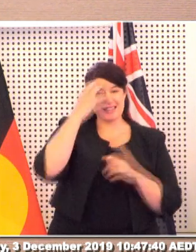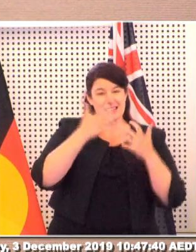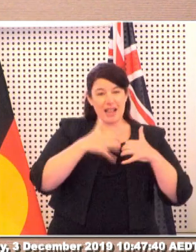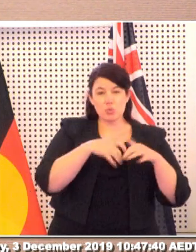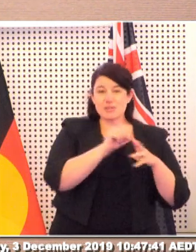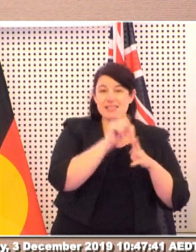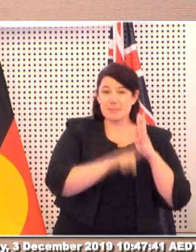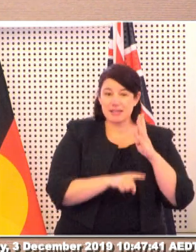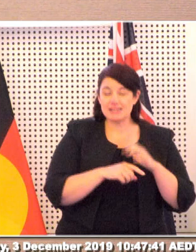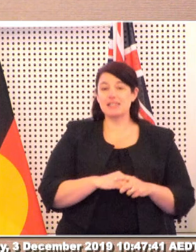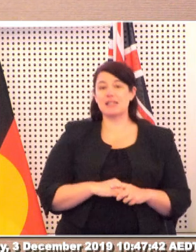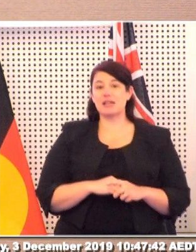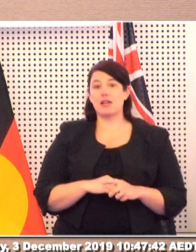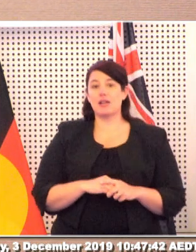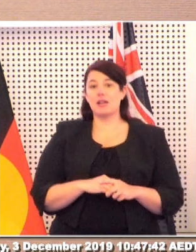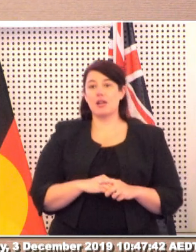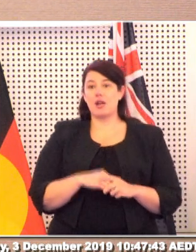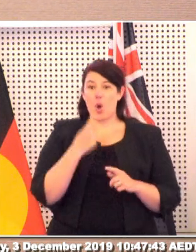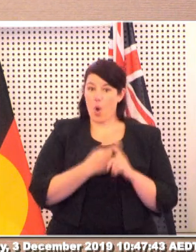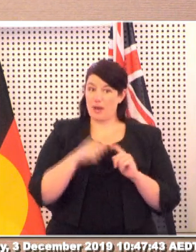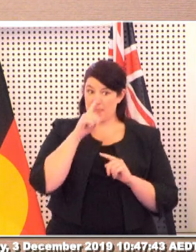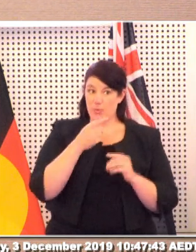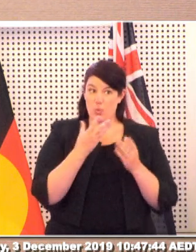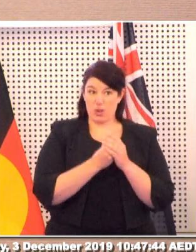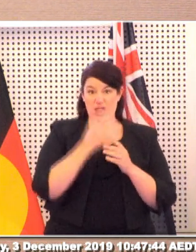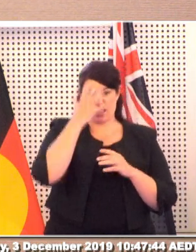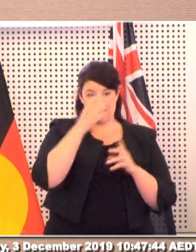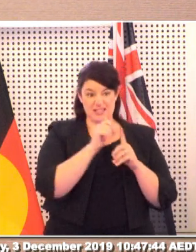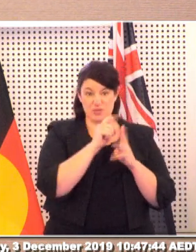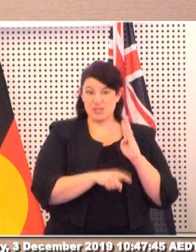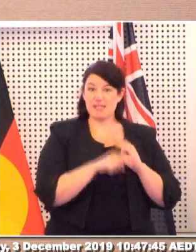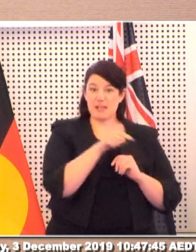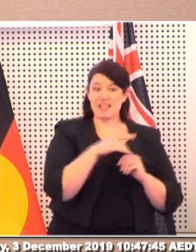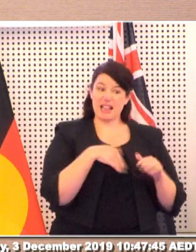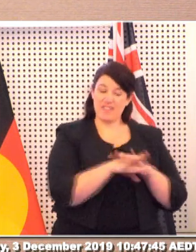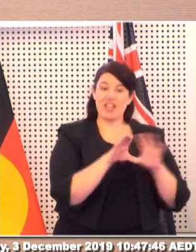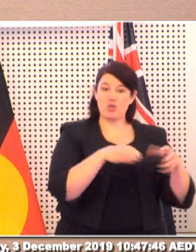people with intellectual disability who reside within residential services, so group homes.